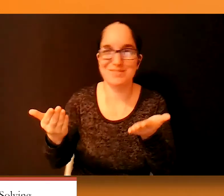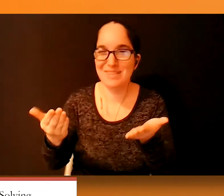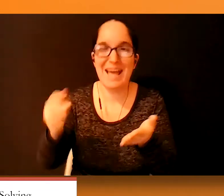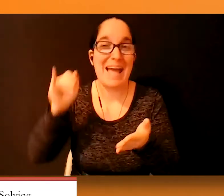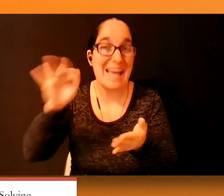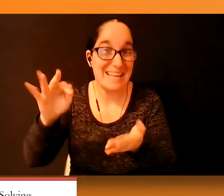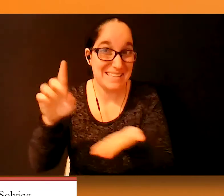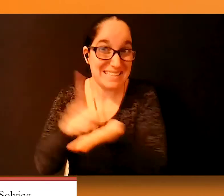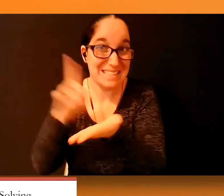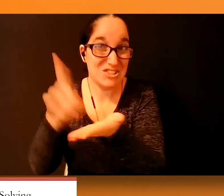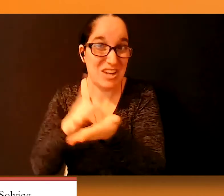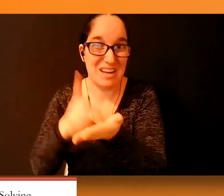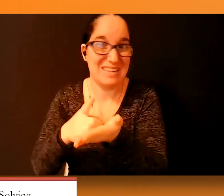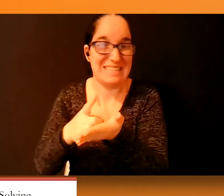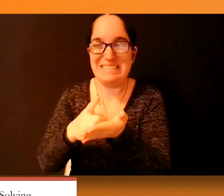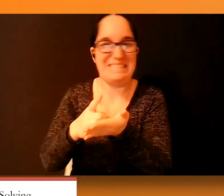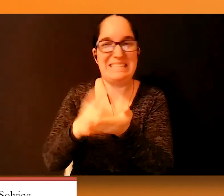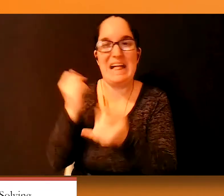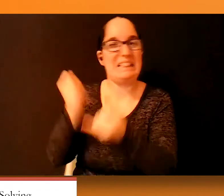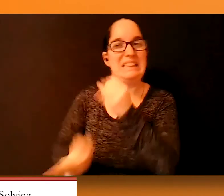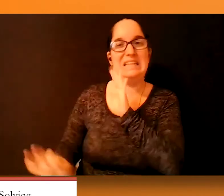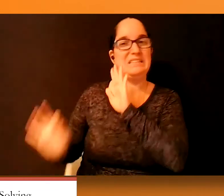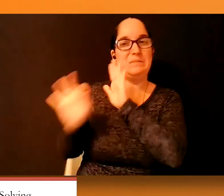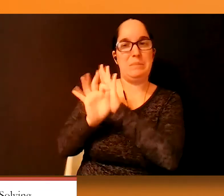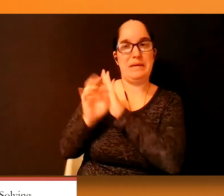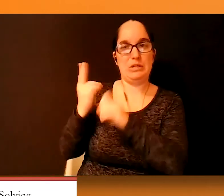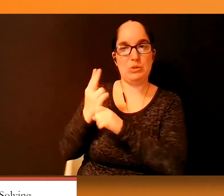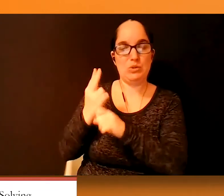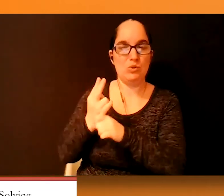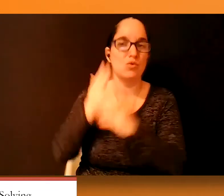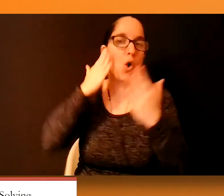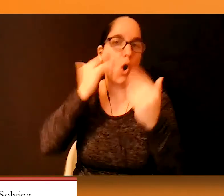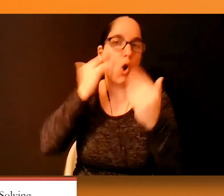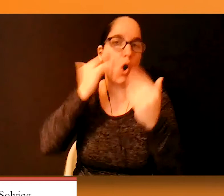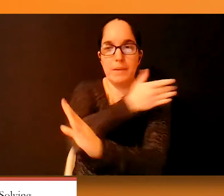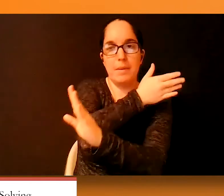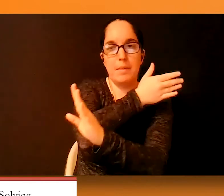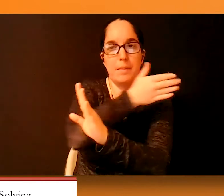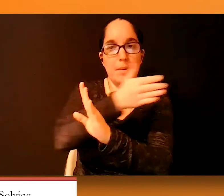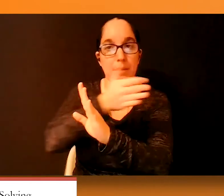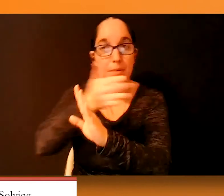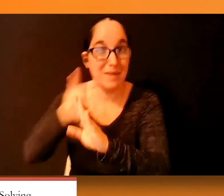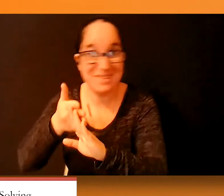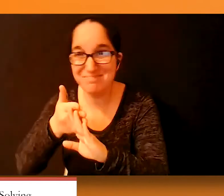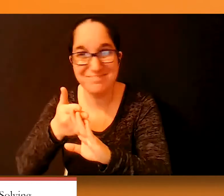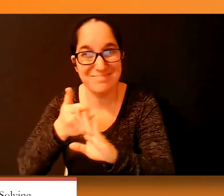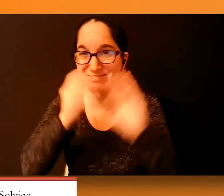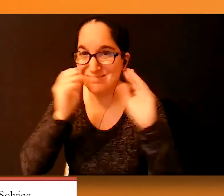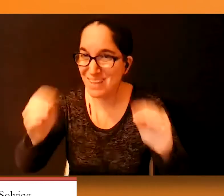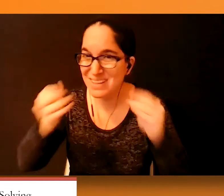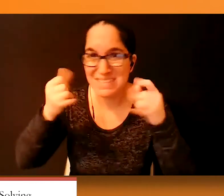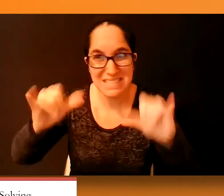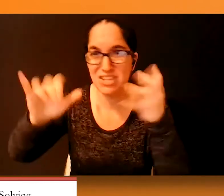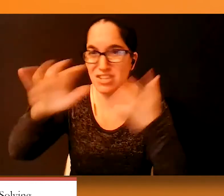Resources are always last because we want them to see if they can use anything that they already have in their, you know, little--